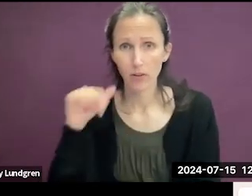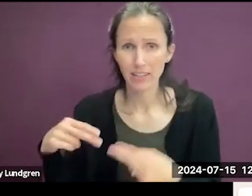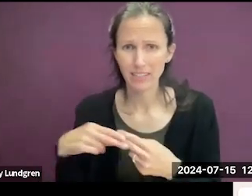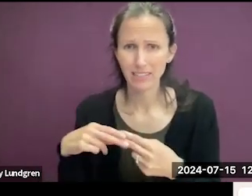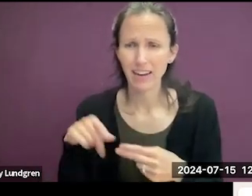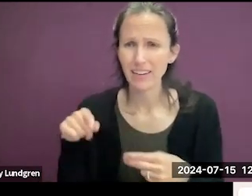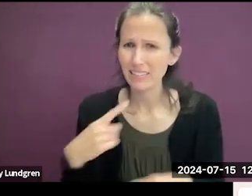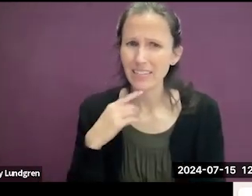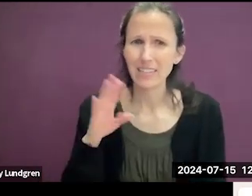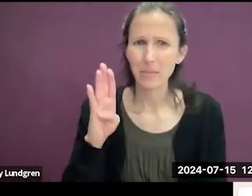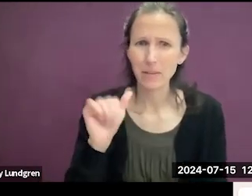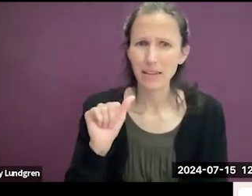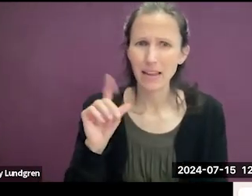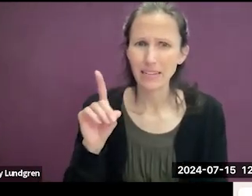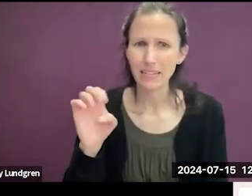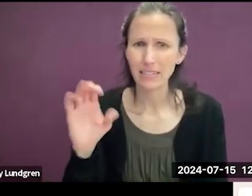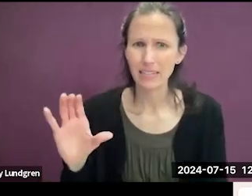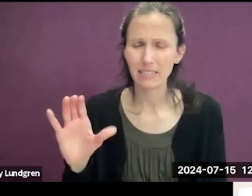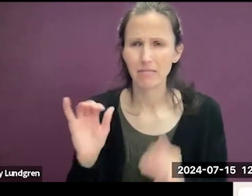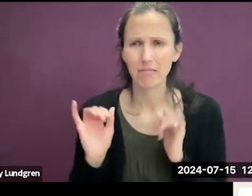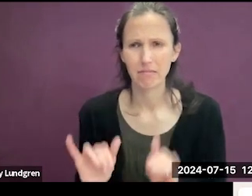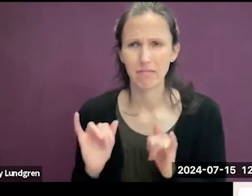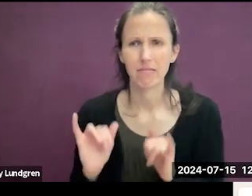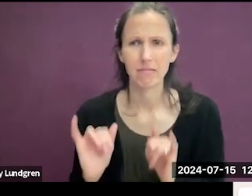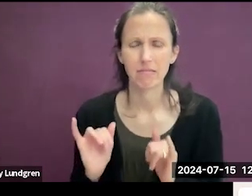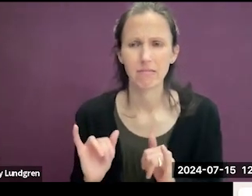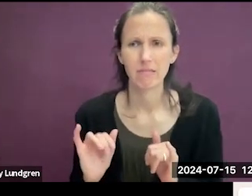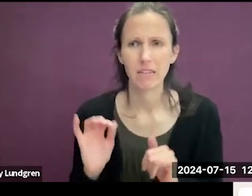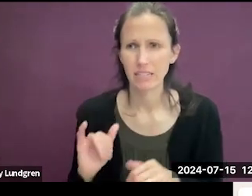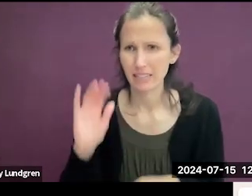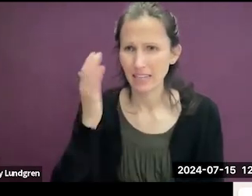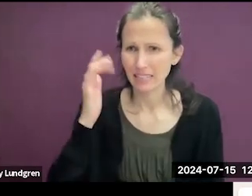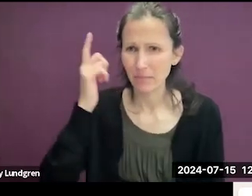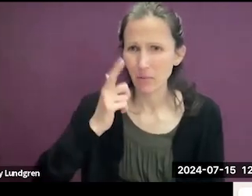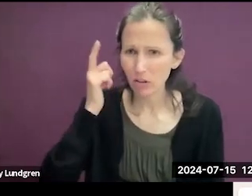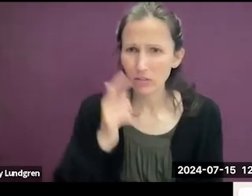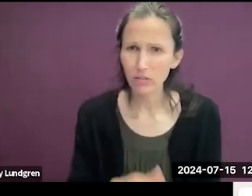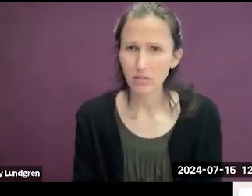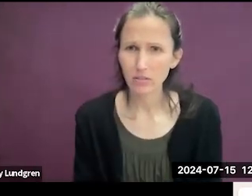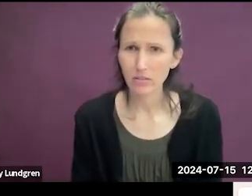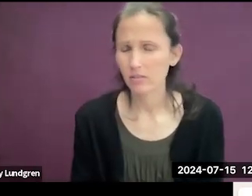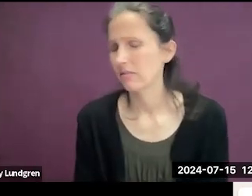So think about that and how it looks on your slide. Does that seem logical? Probably not.